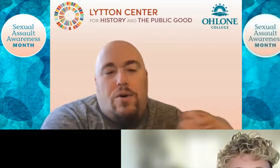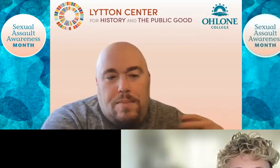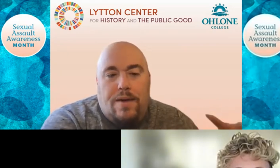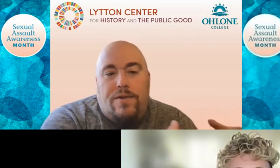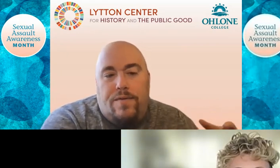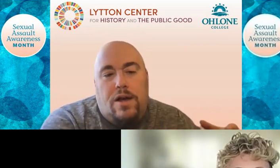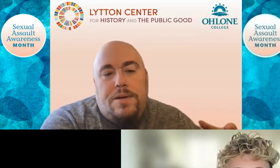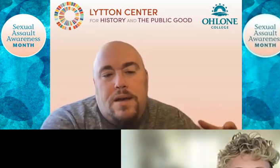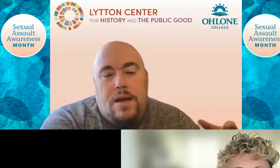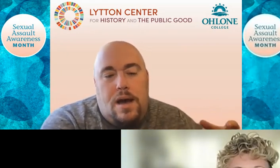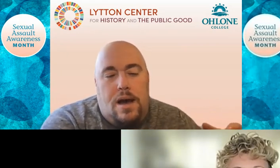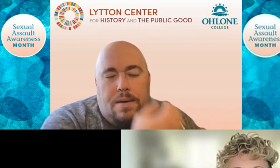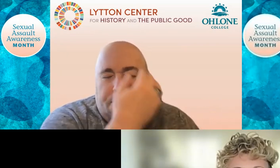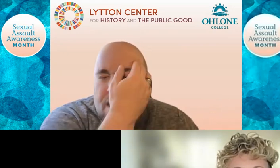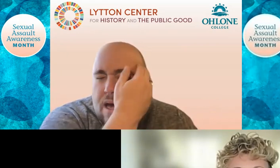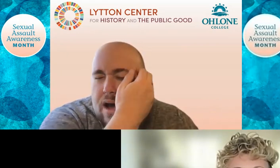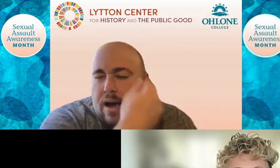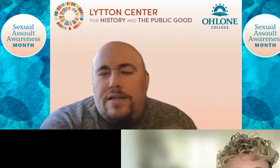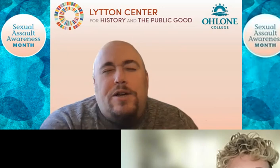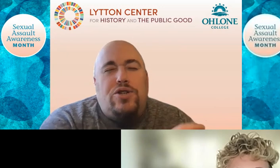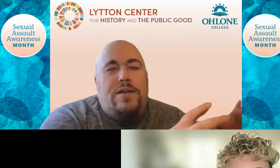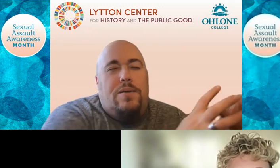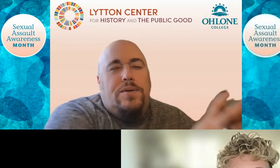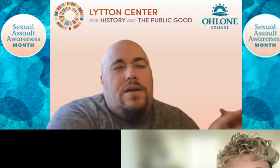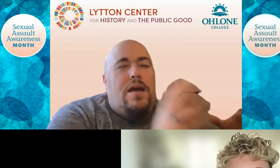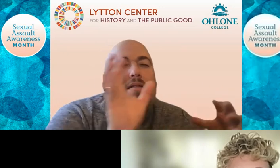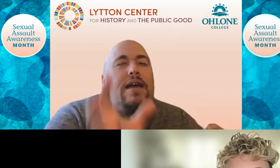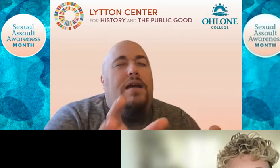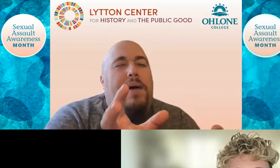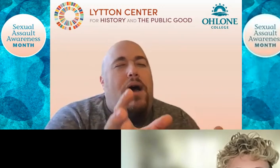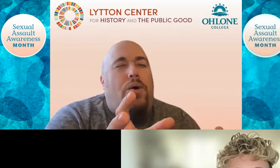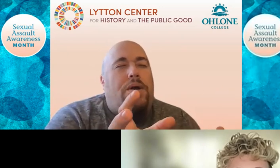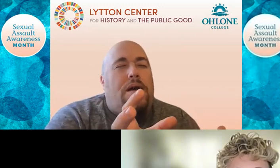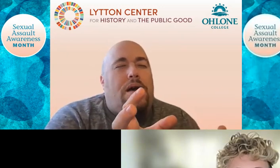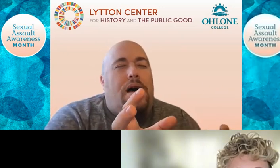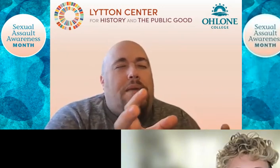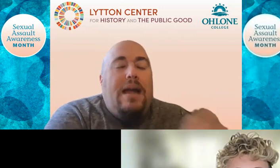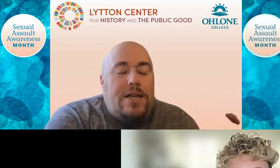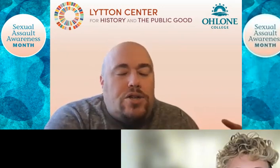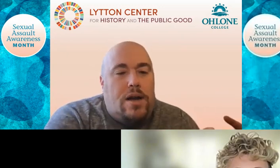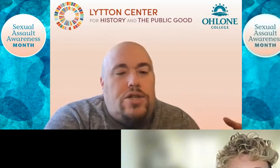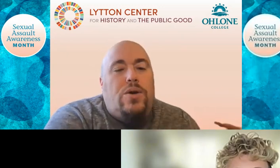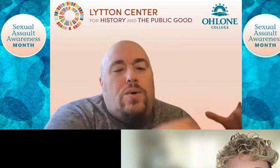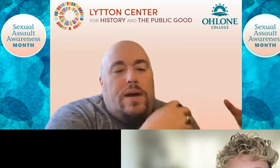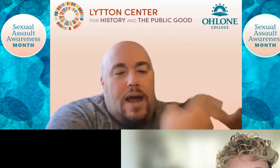or how it may have developed, especially as I was thinking about Amy's talk too